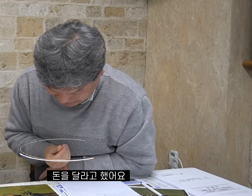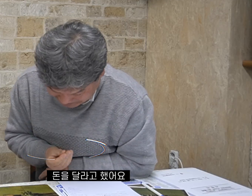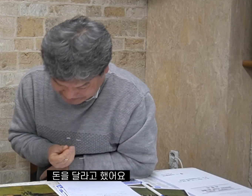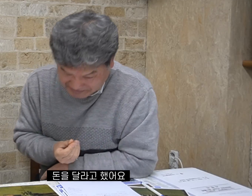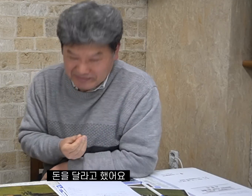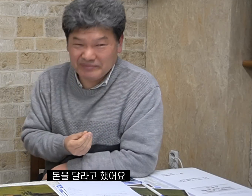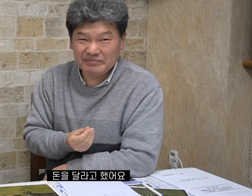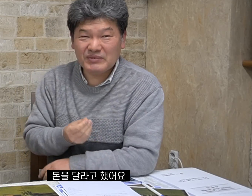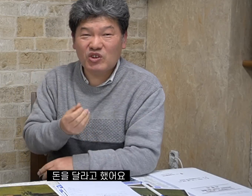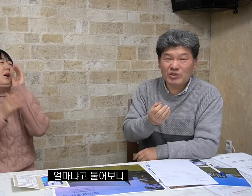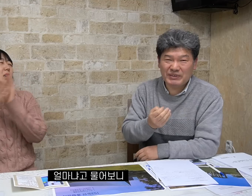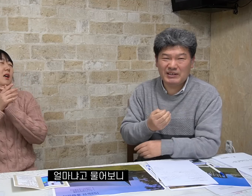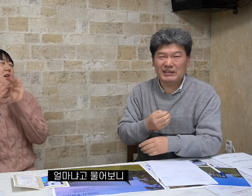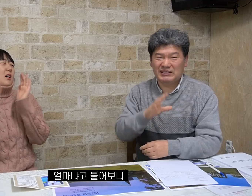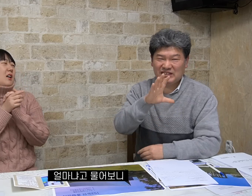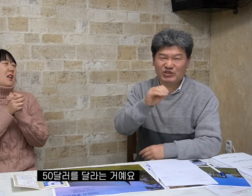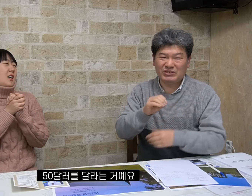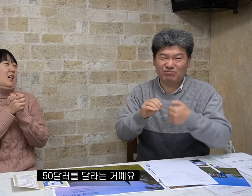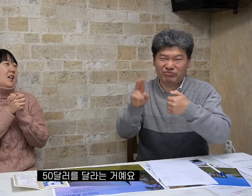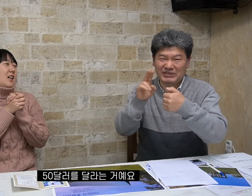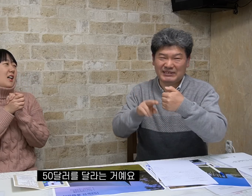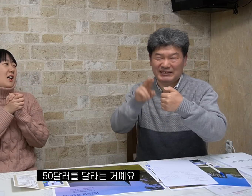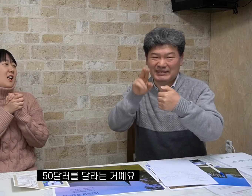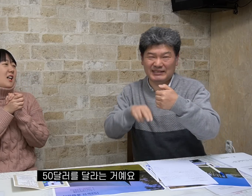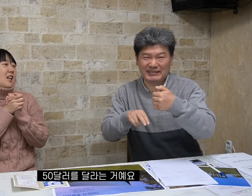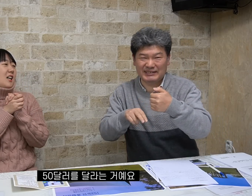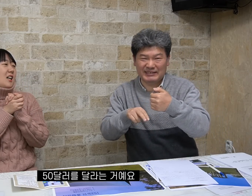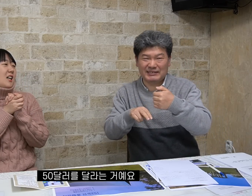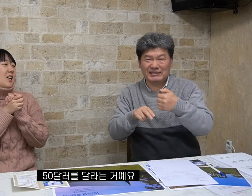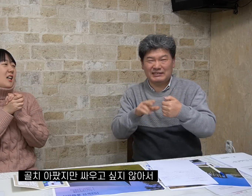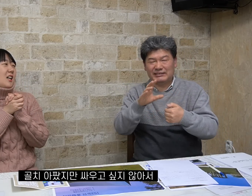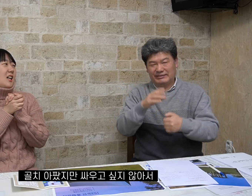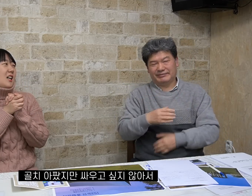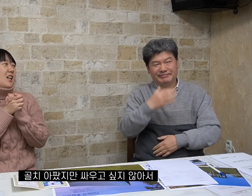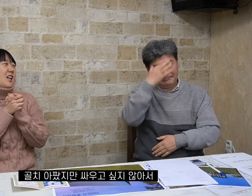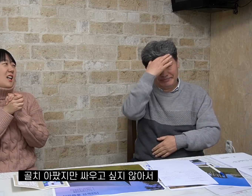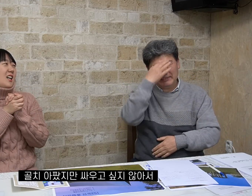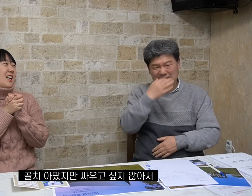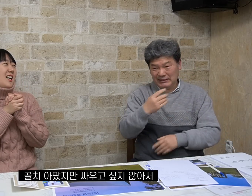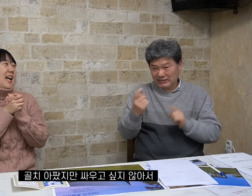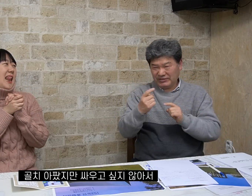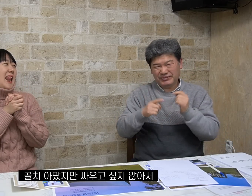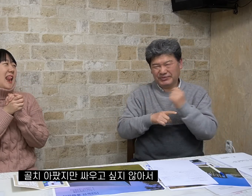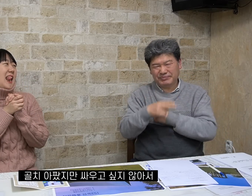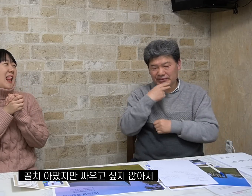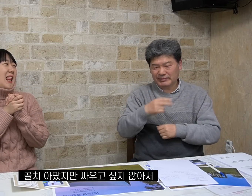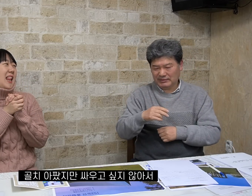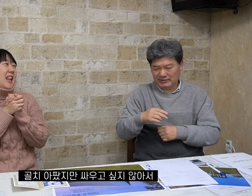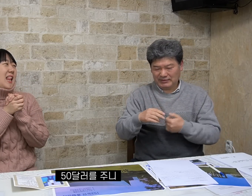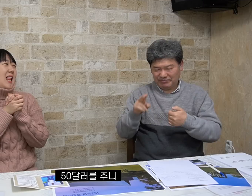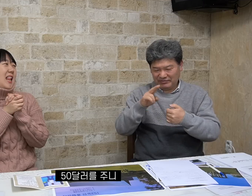and I asked for money. When I asked how much it was, he asked for 50 dollars. It was a headache, but I didn't want to fight,